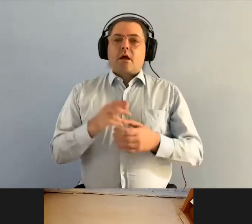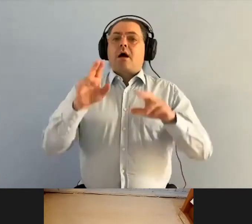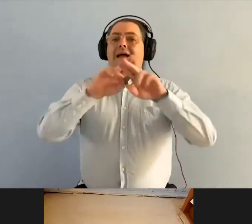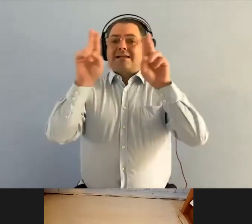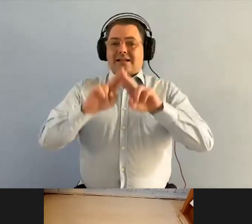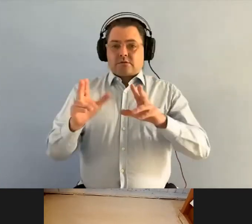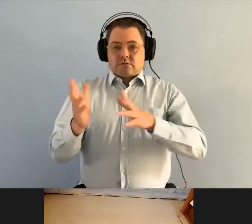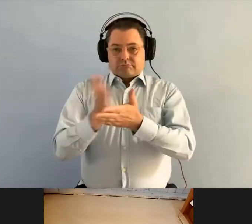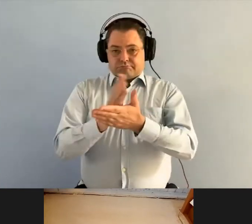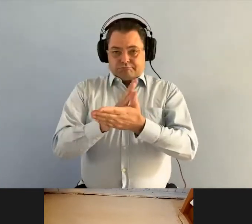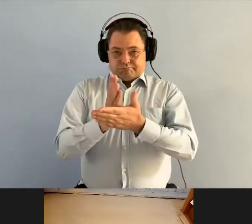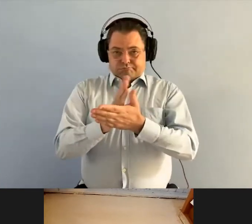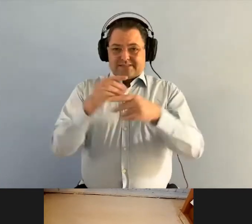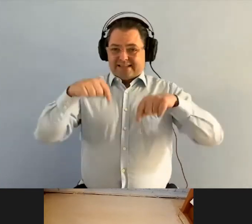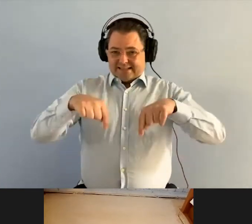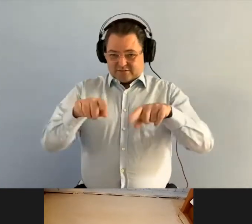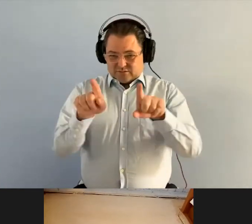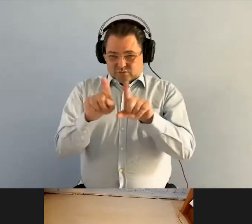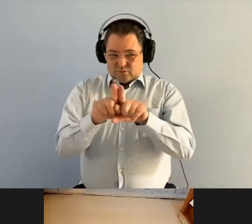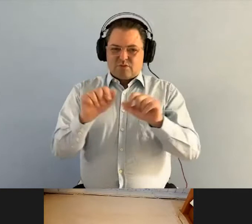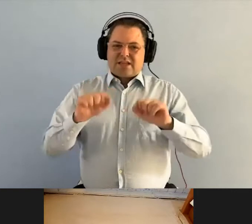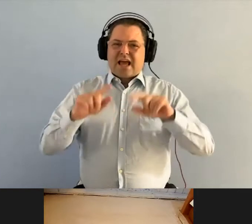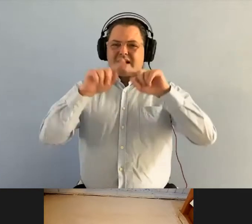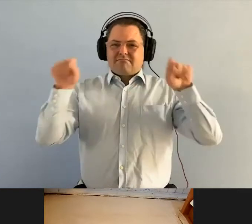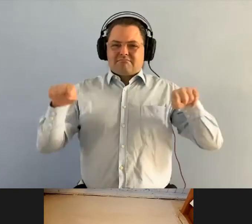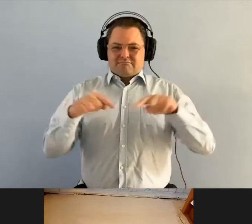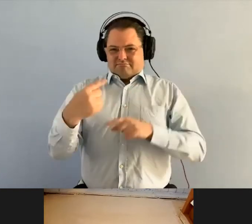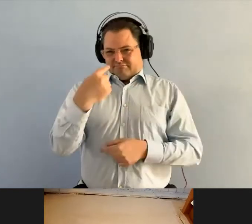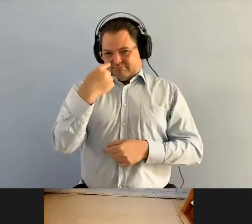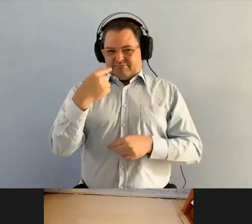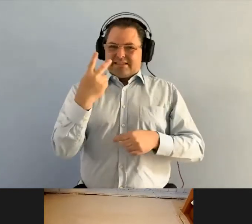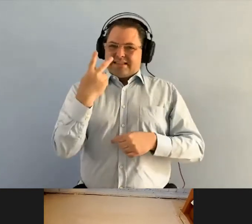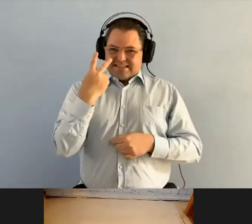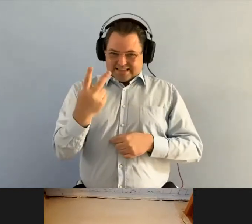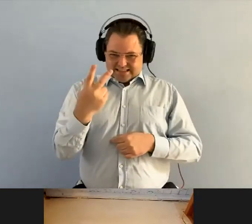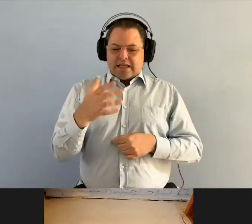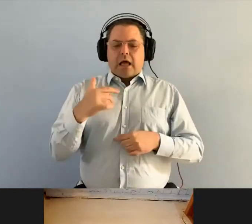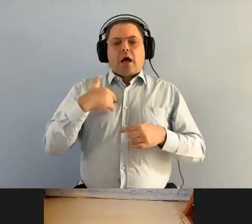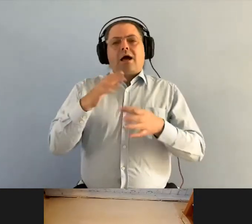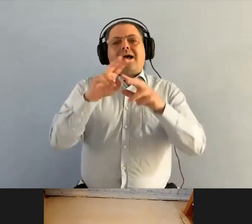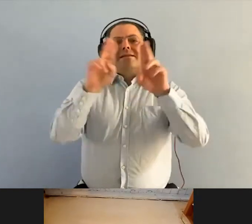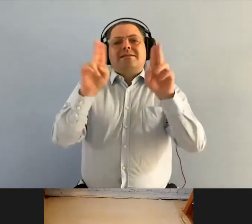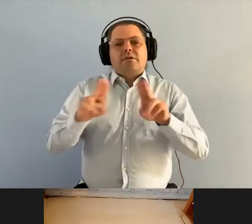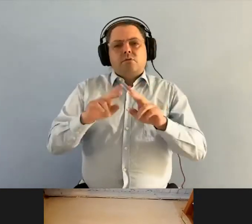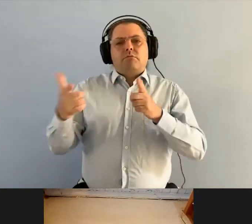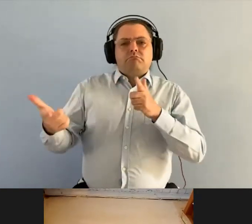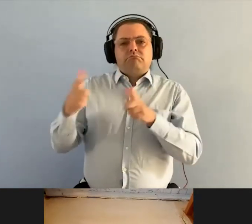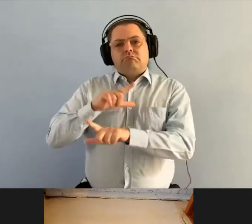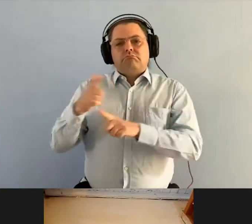Correct. >> ELHAM YOUSSEFIAN: No problem. We also have international sign interpretation for the event that you